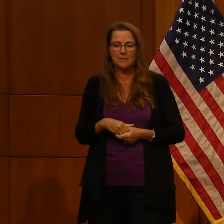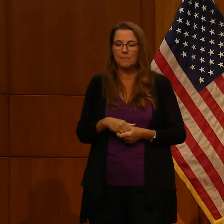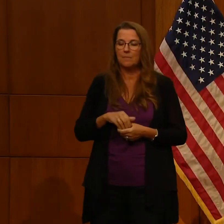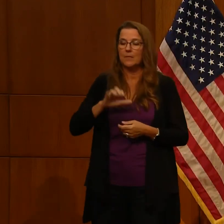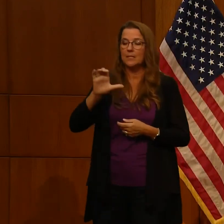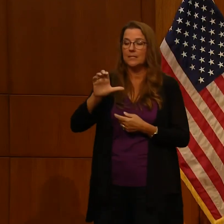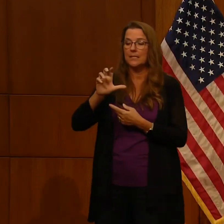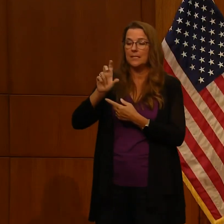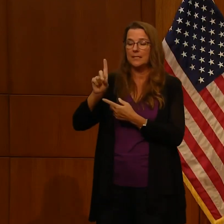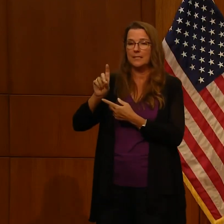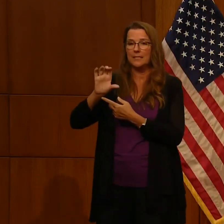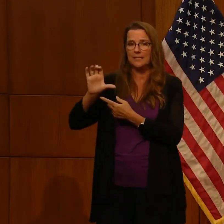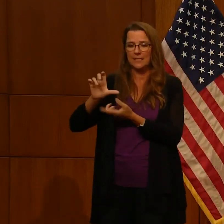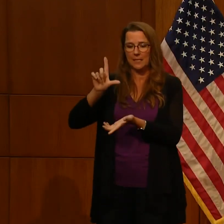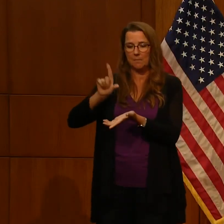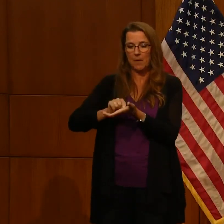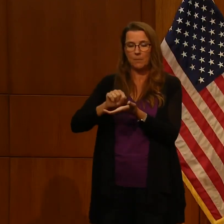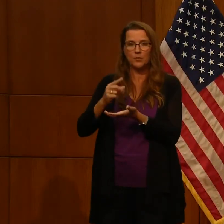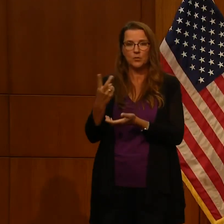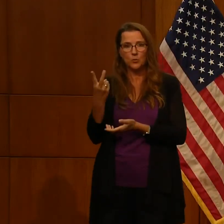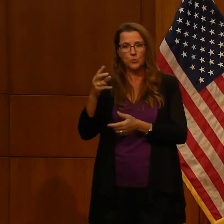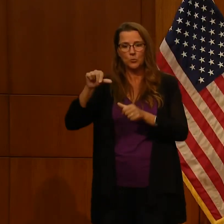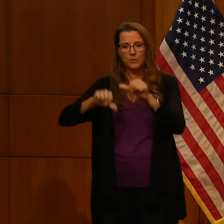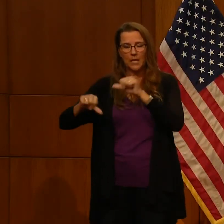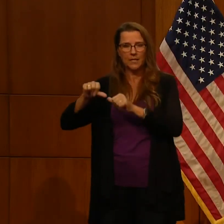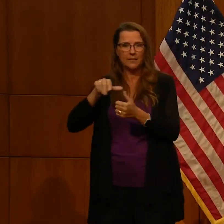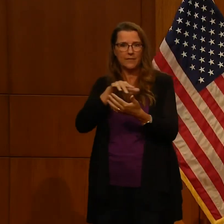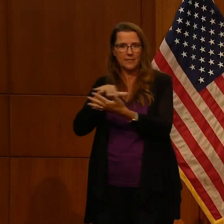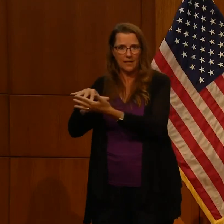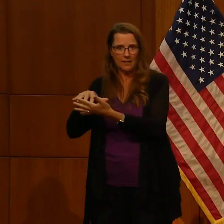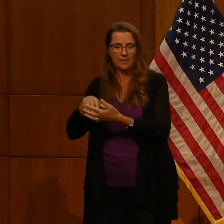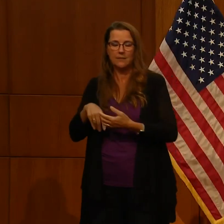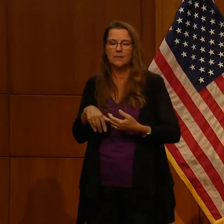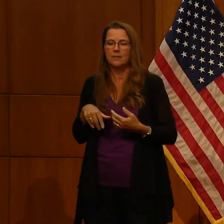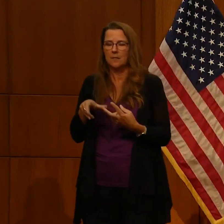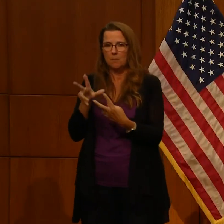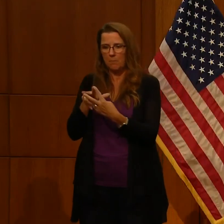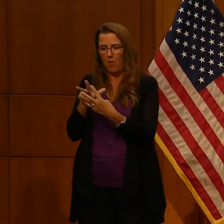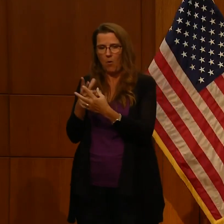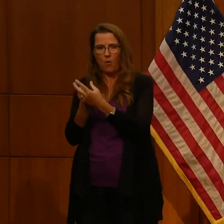I THOUGHT YOU MIGHT FIND THIS INTERESTING. THE CDC PUBLISHED